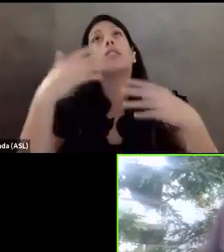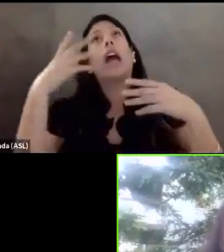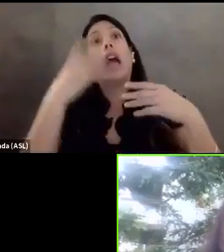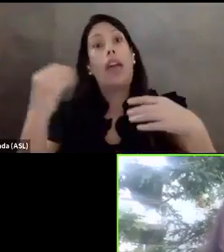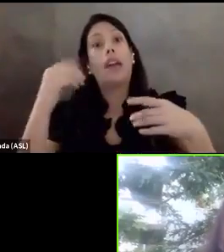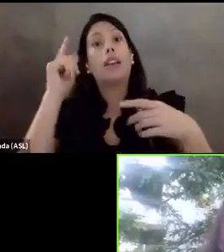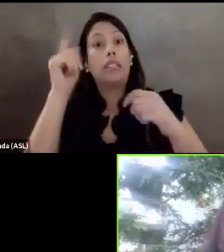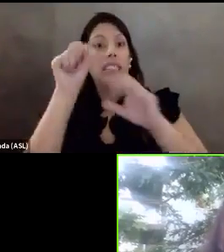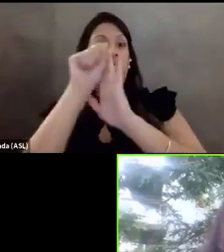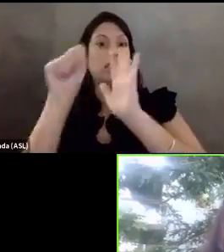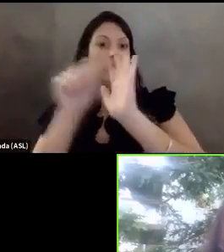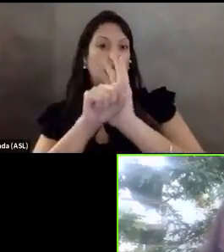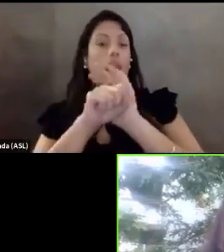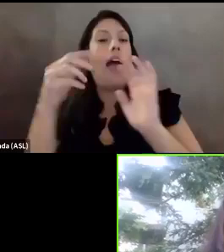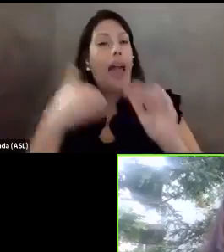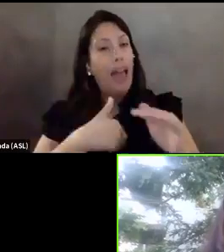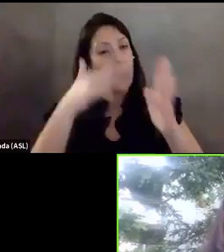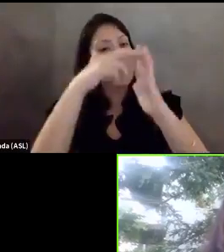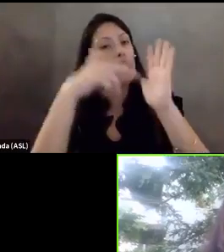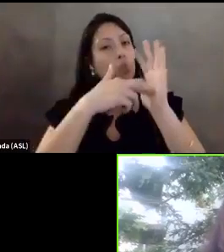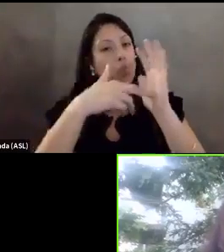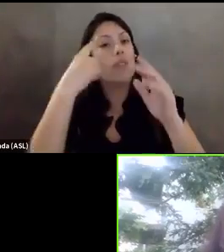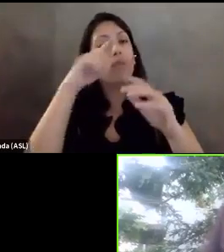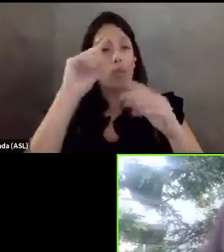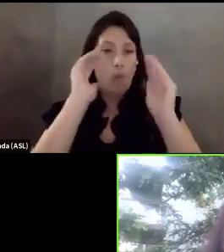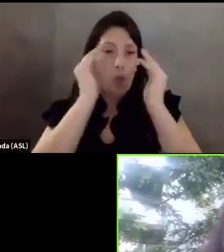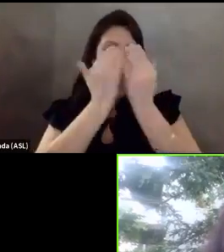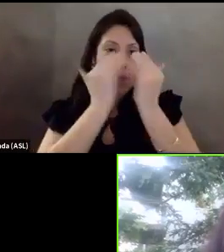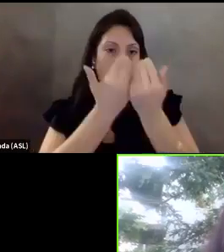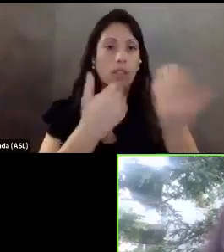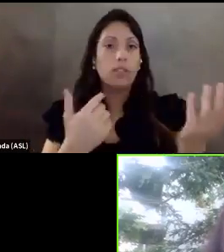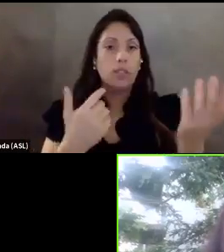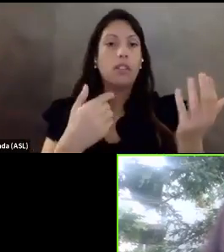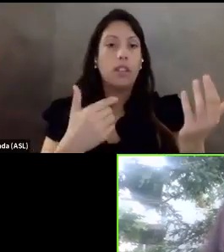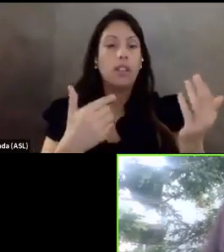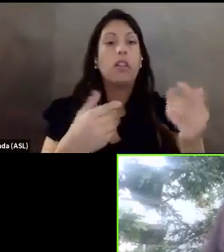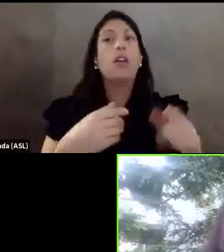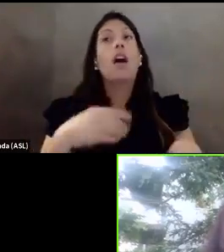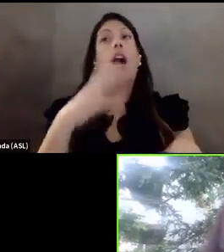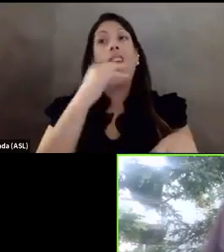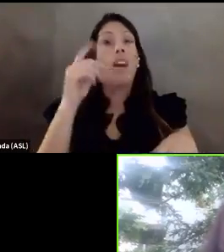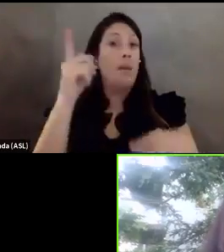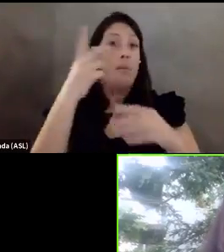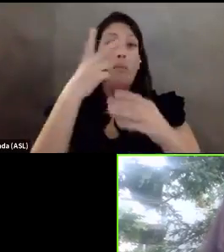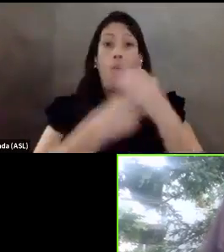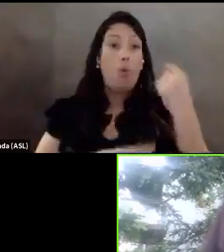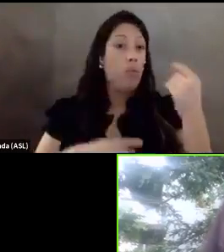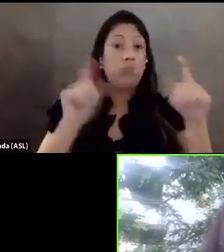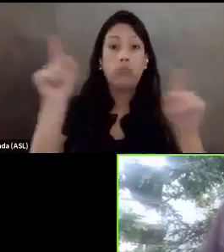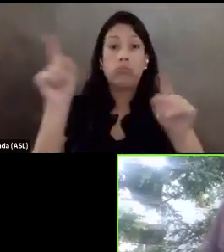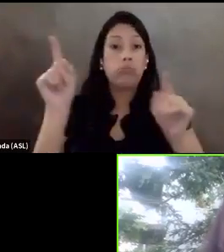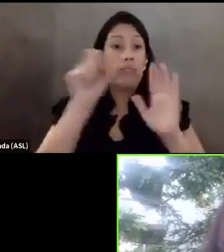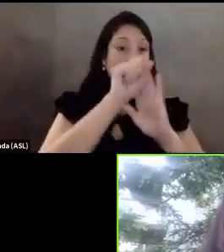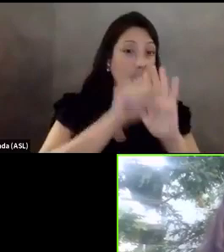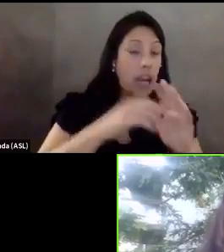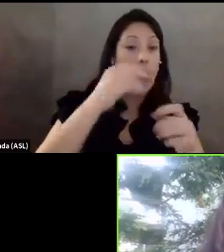guidance documents highly recommend not participating in door to door trick or